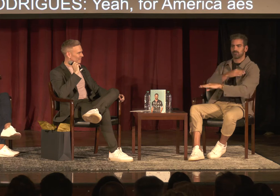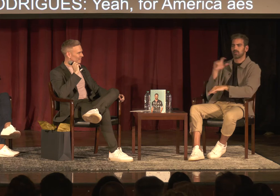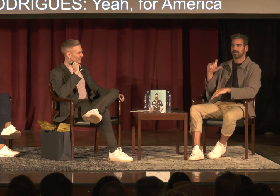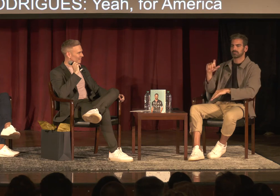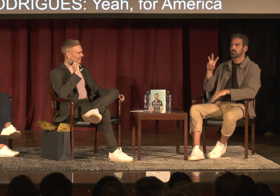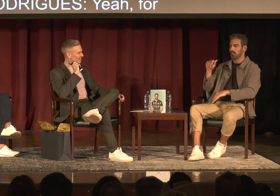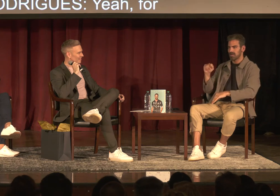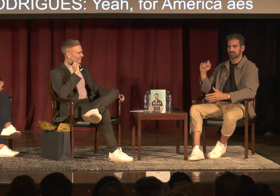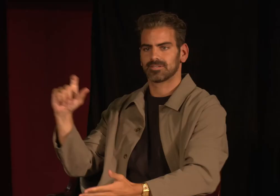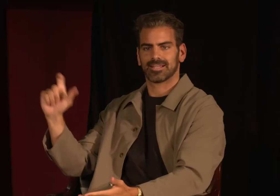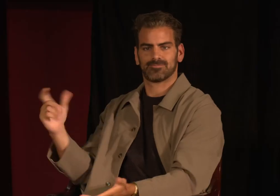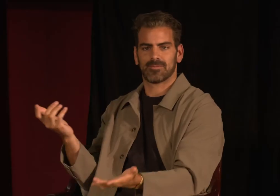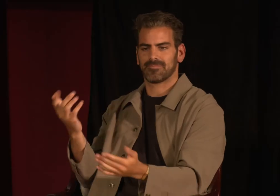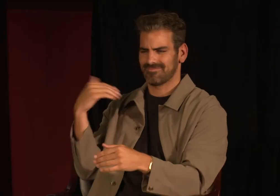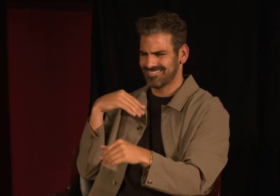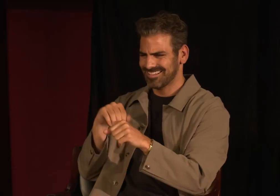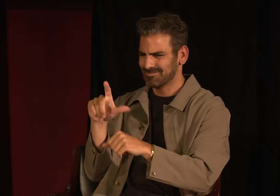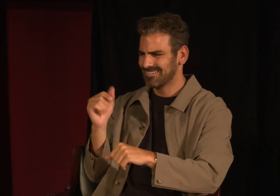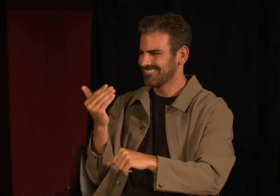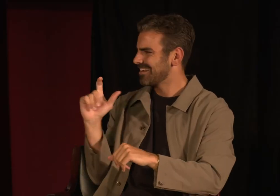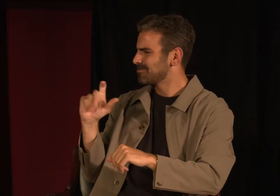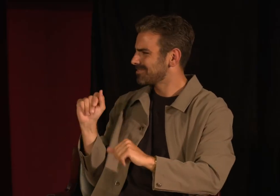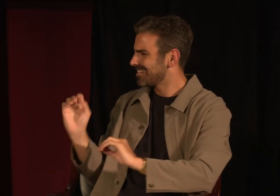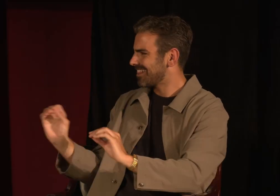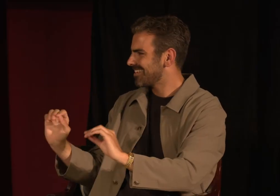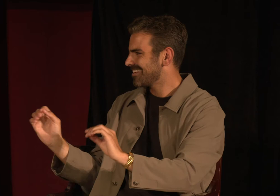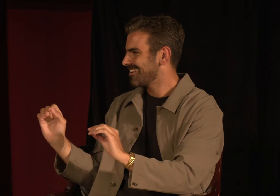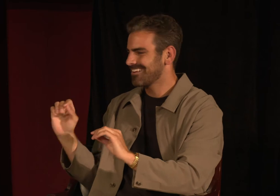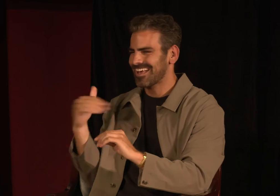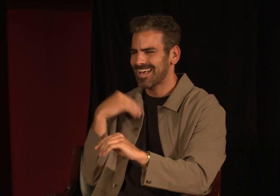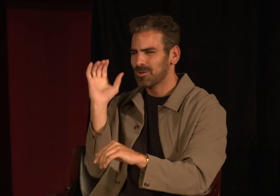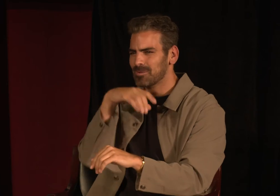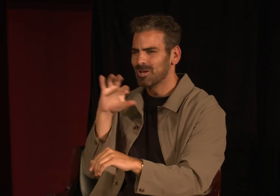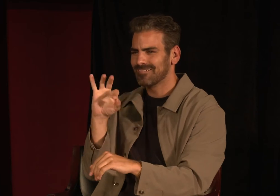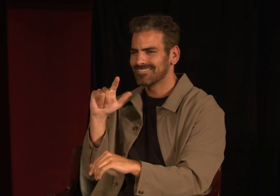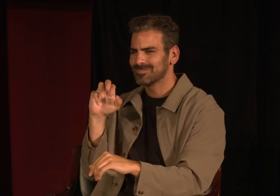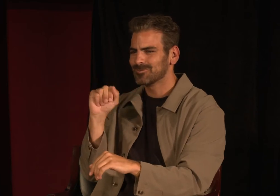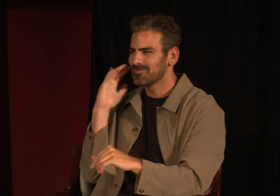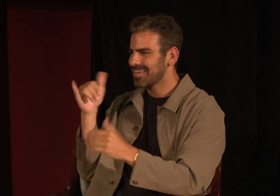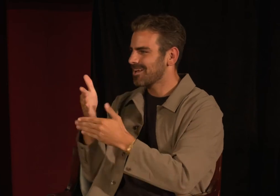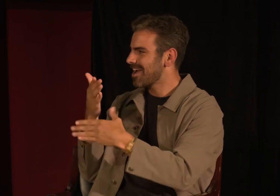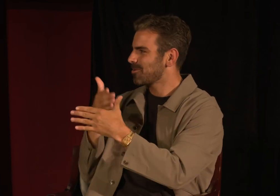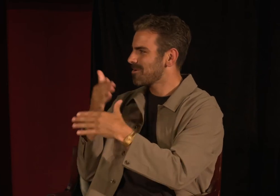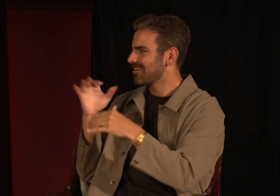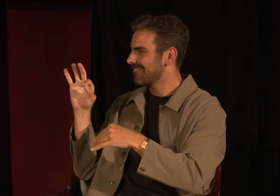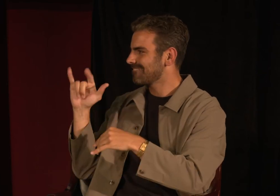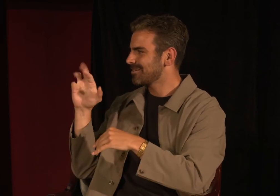Well, now, even before Instagram was Instagram, right? We're talking 2015, when Instagram was literally nothing. It was full of weird filters